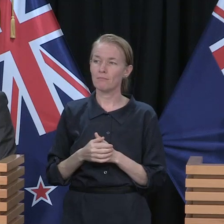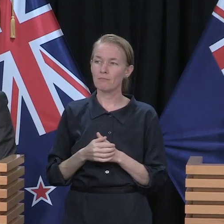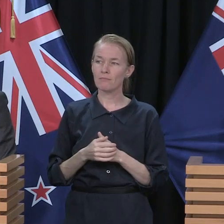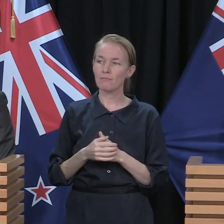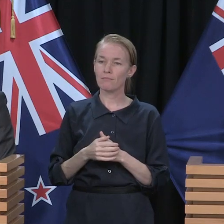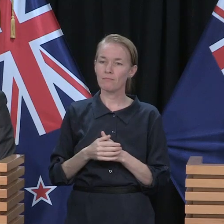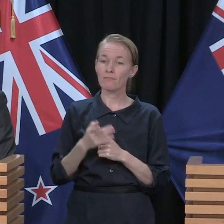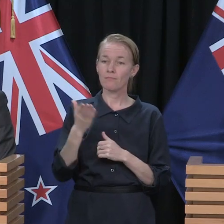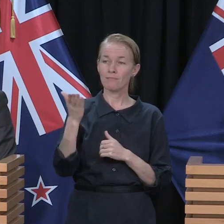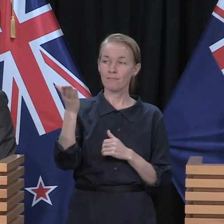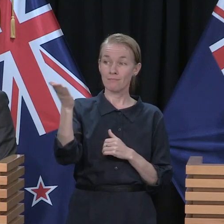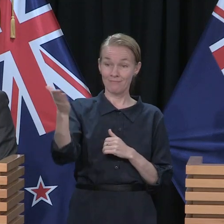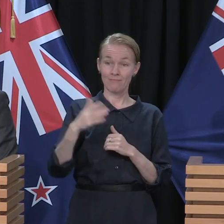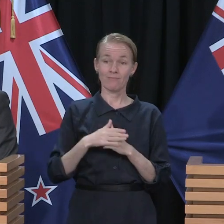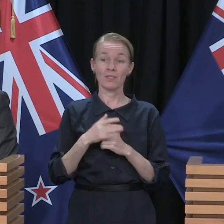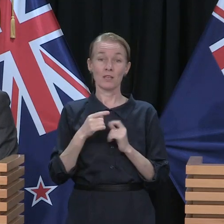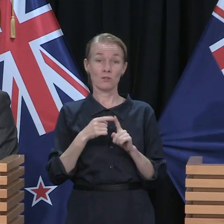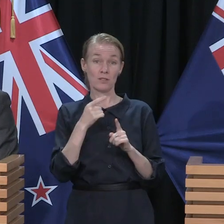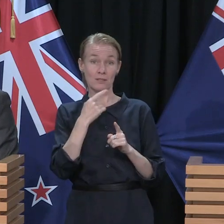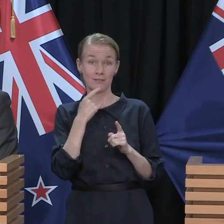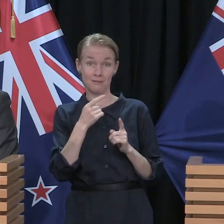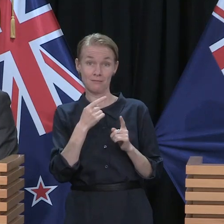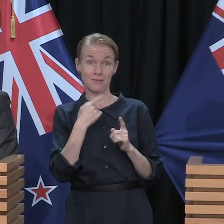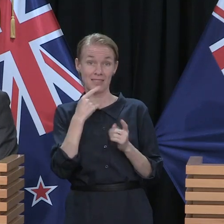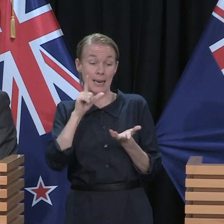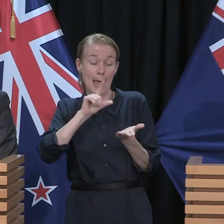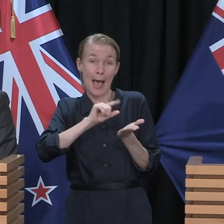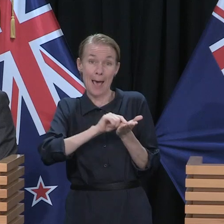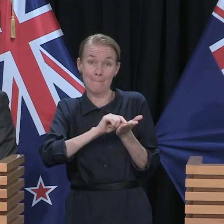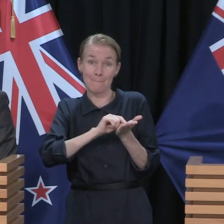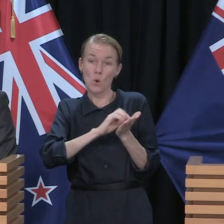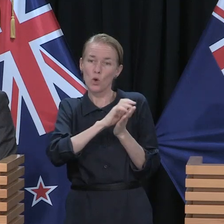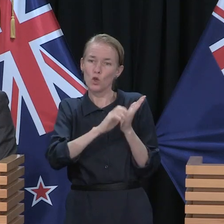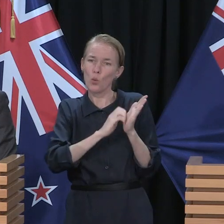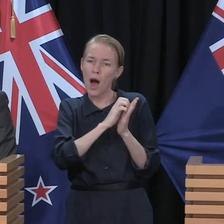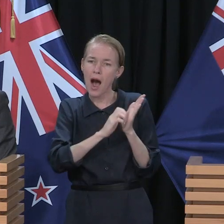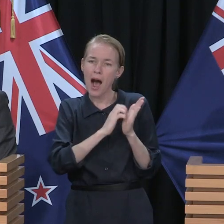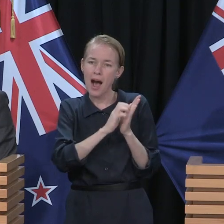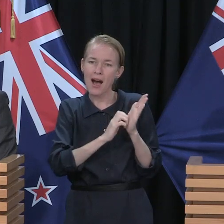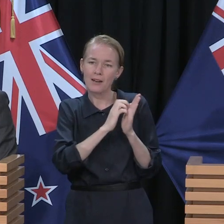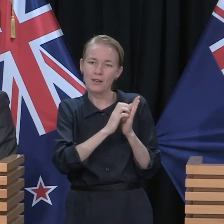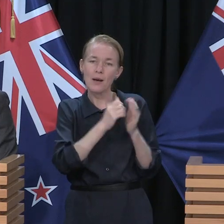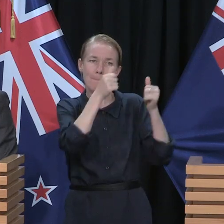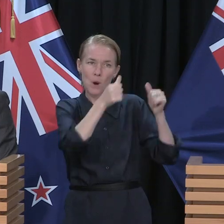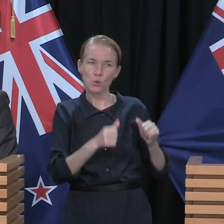INDISTINCTLY) COVID Tracer has gone way up in the past few days since the last update was